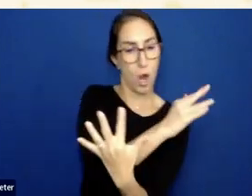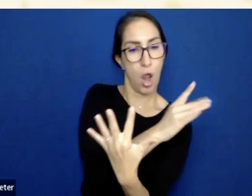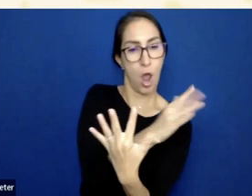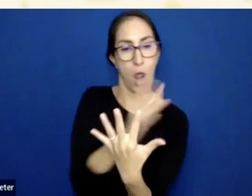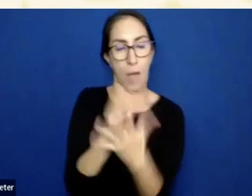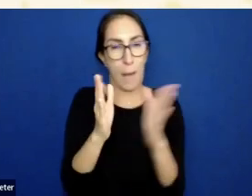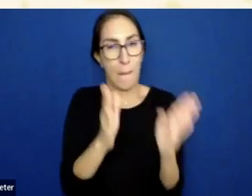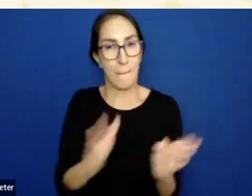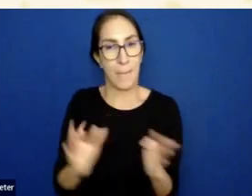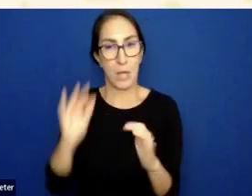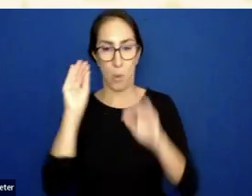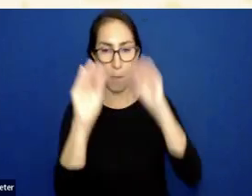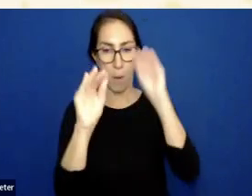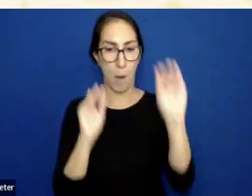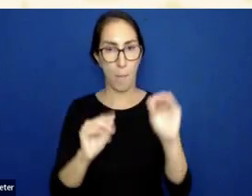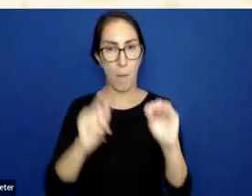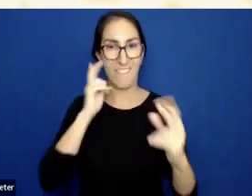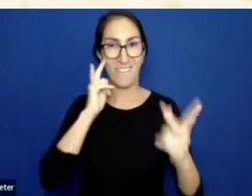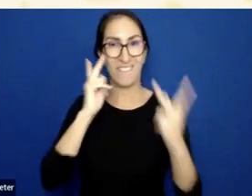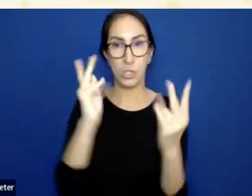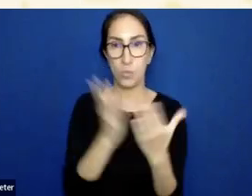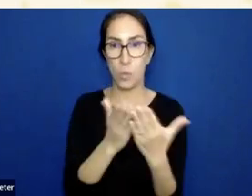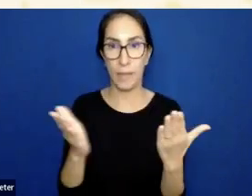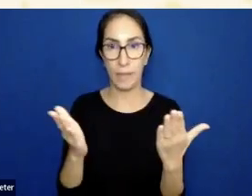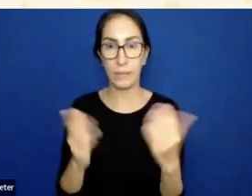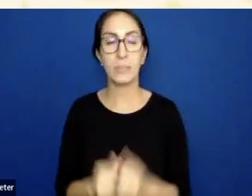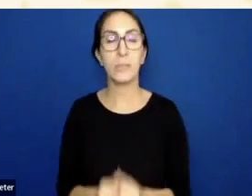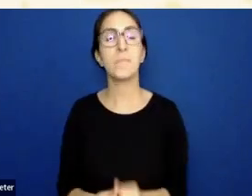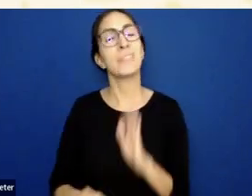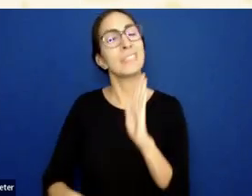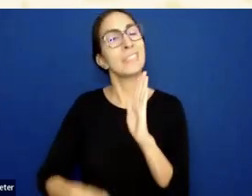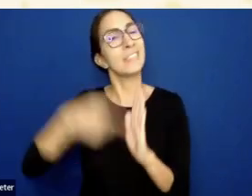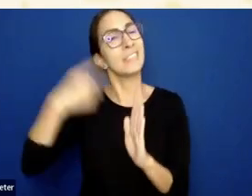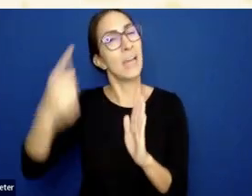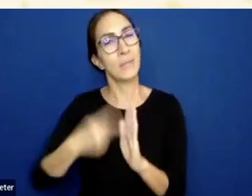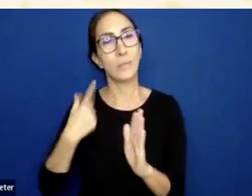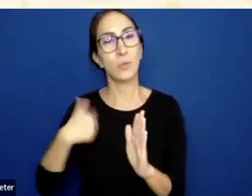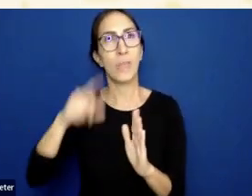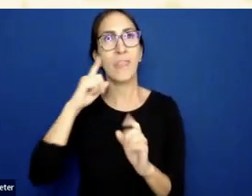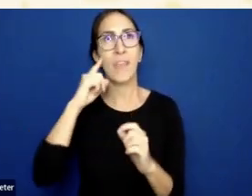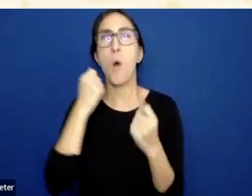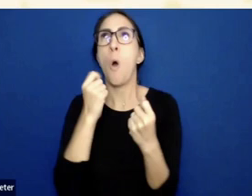Sometimes we think that we can create the most beautiful visualization,